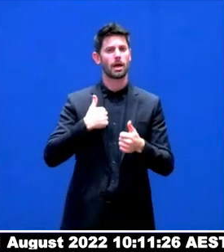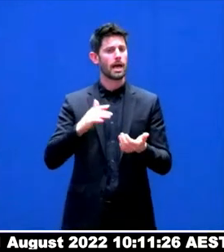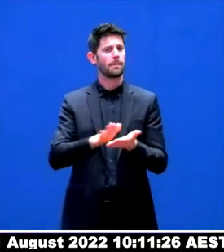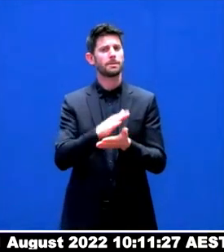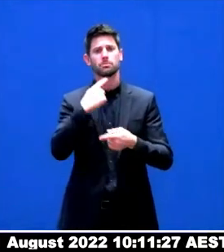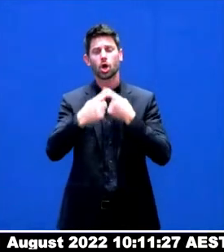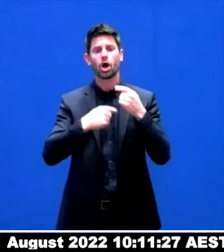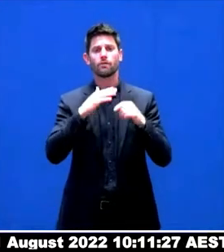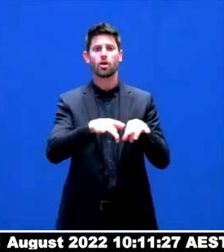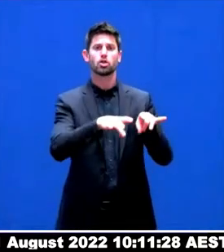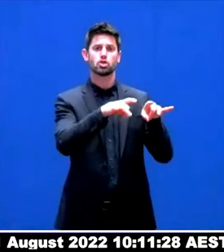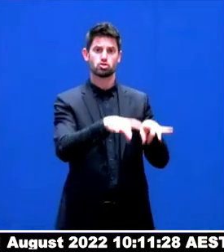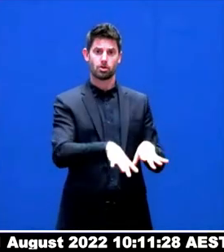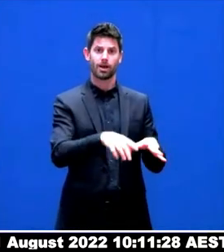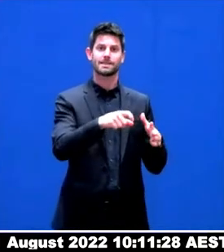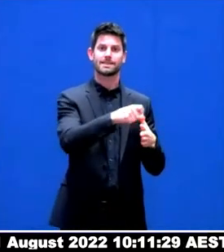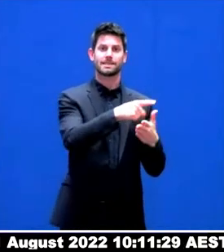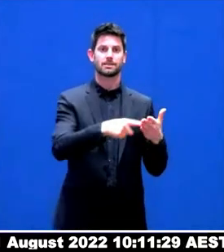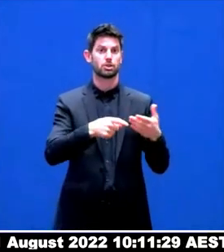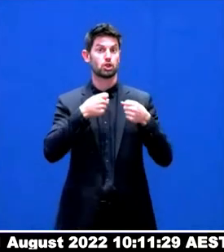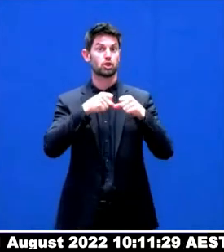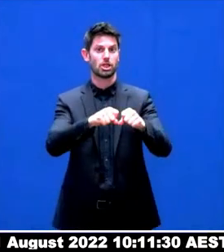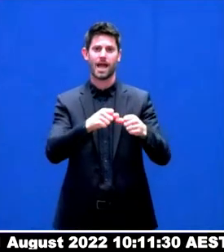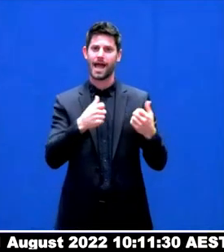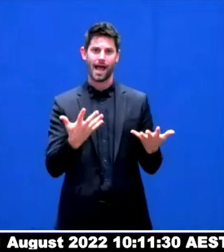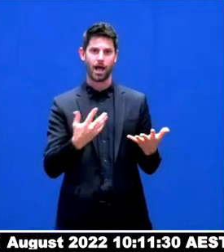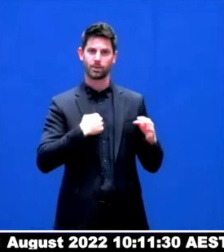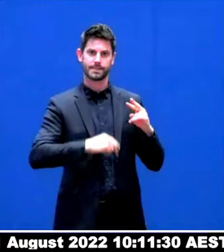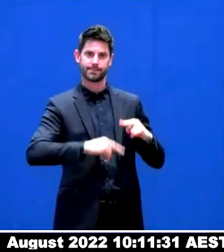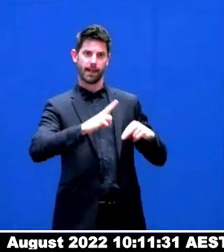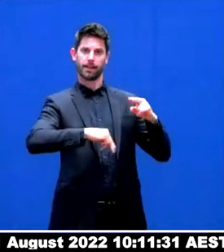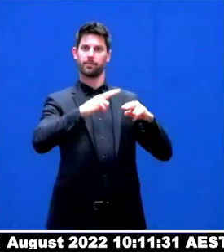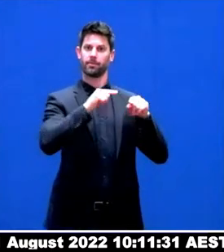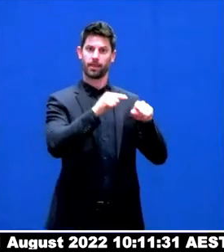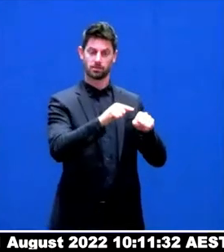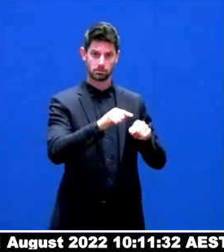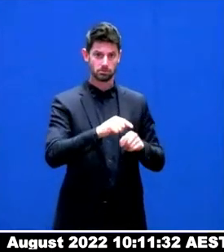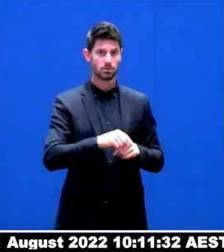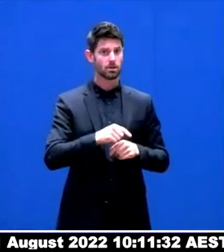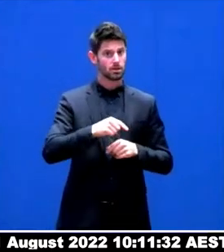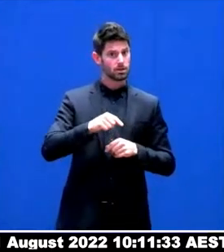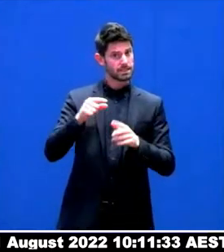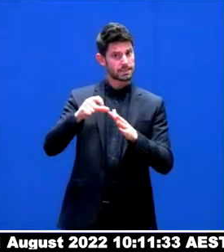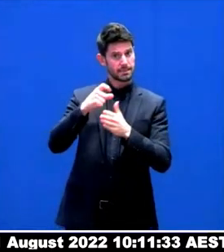Disability Strategy, every aspect of the rights of people with disabilities to live